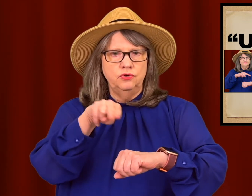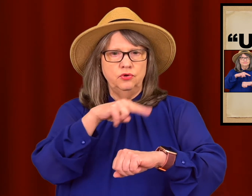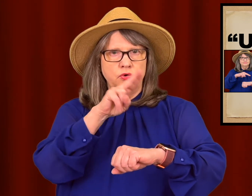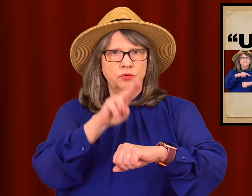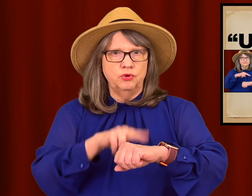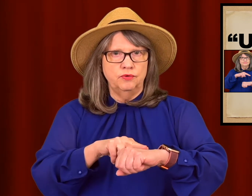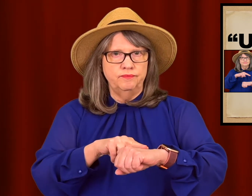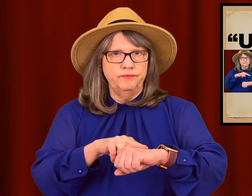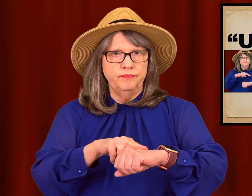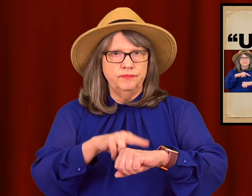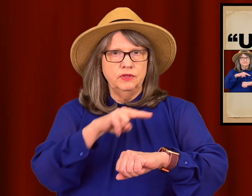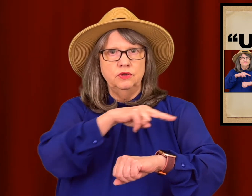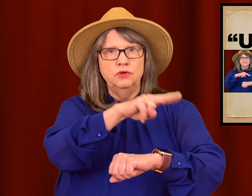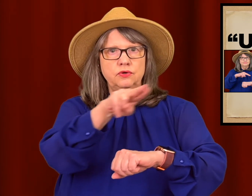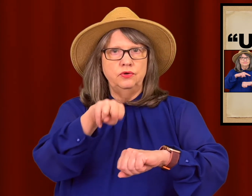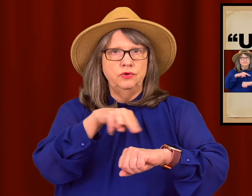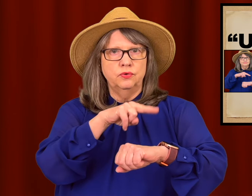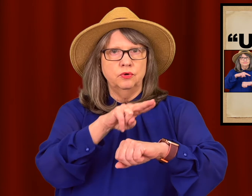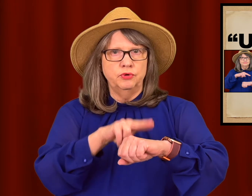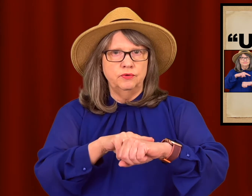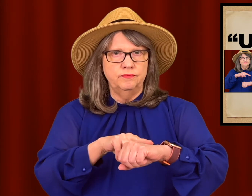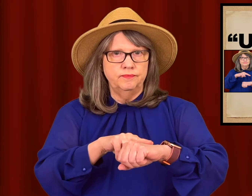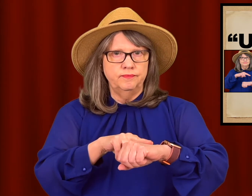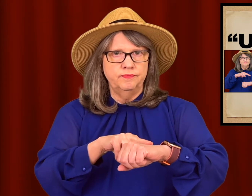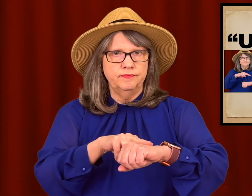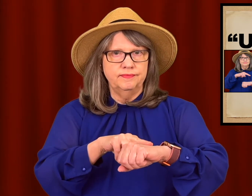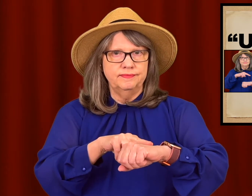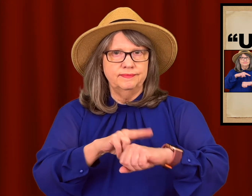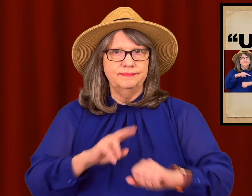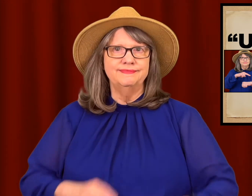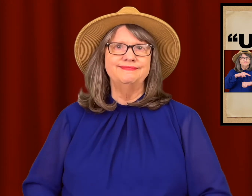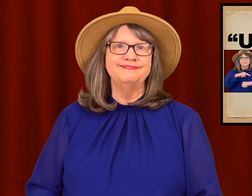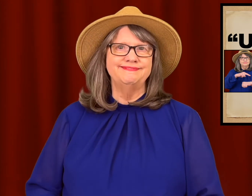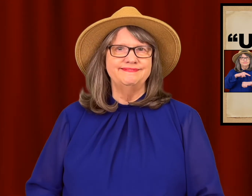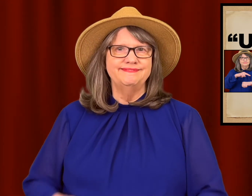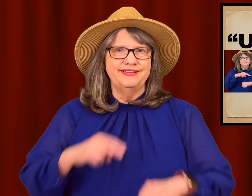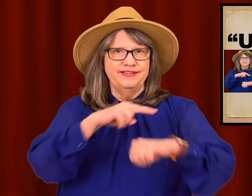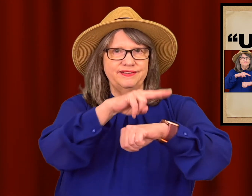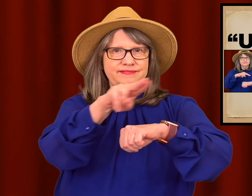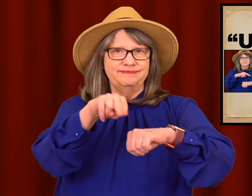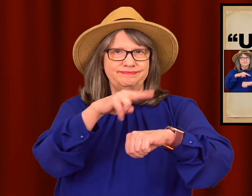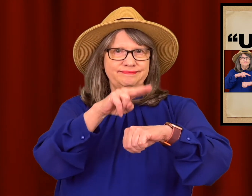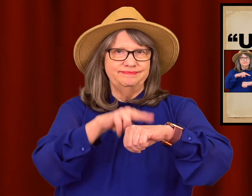NORMAL. NORMAL.